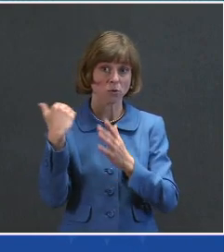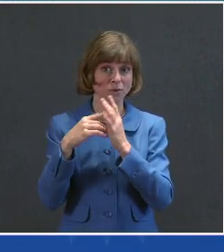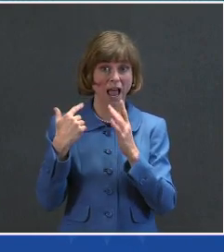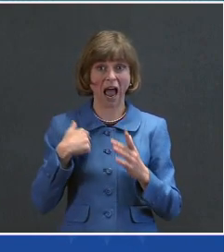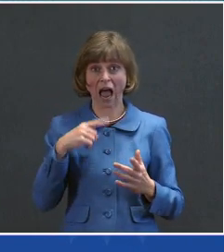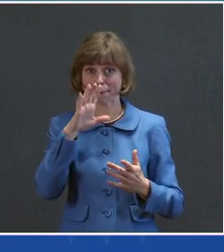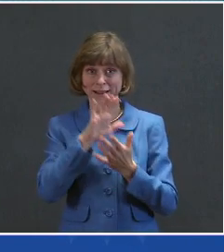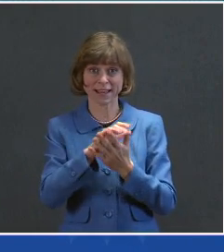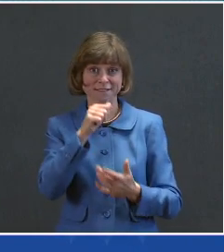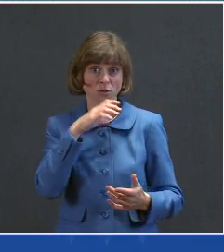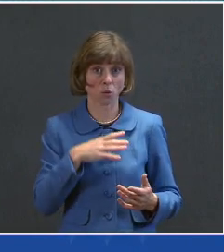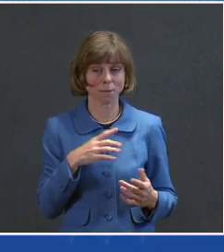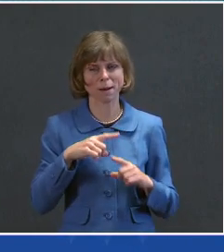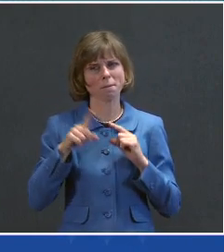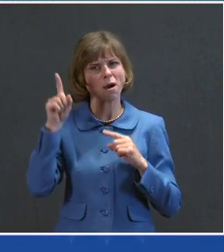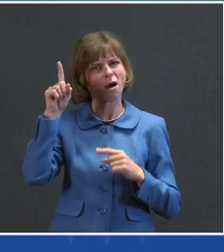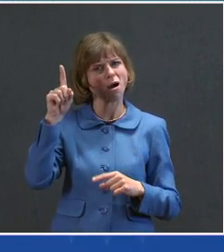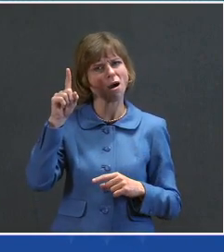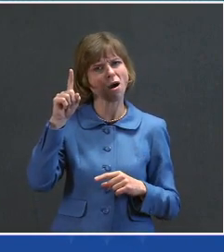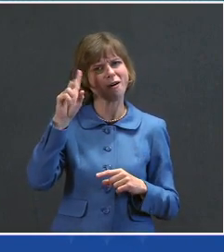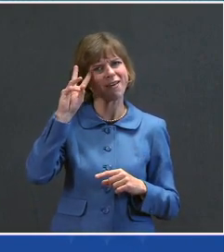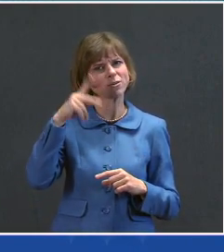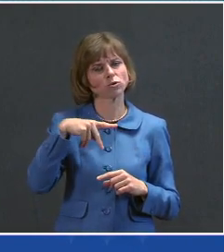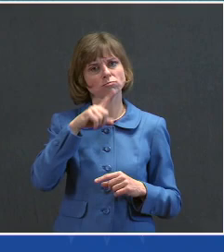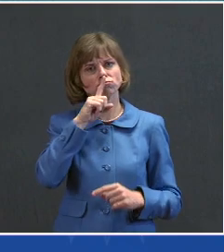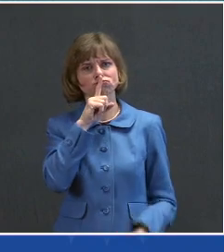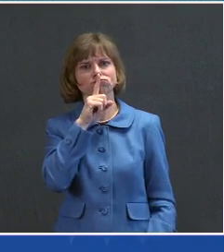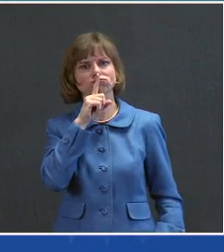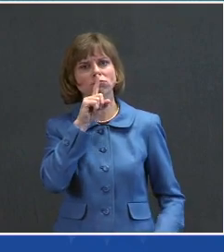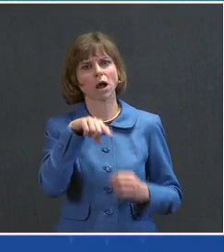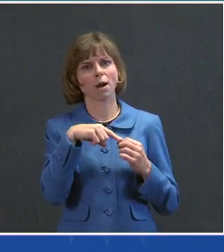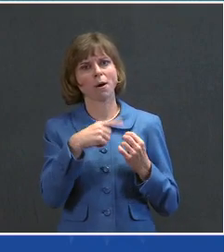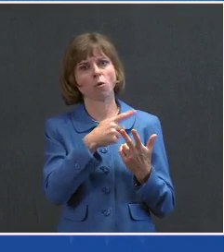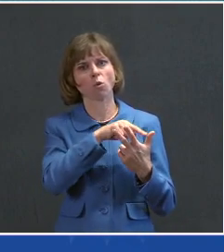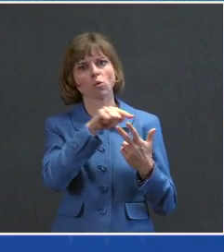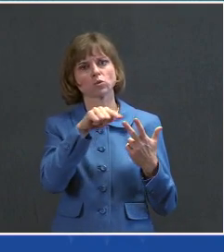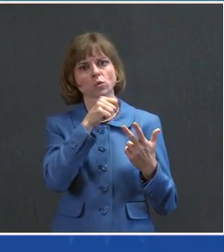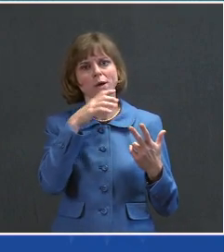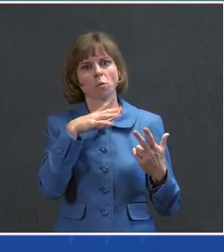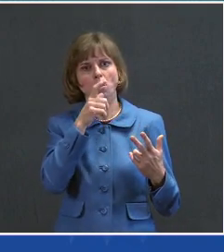But she hasn't said anything about the three women who are accusing Governor Andrew Cuomo.